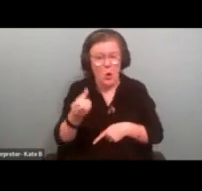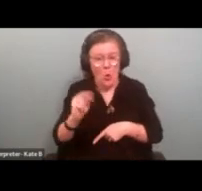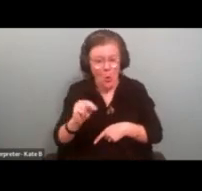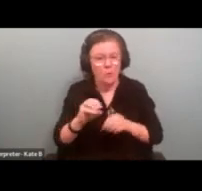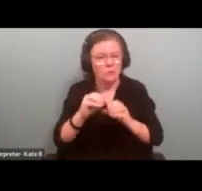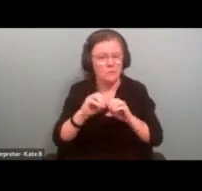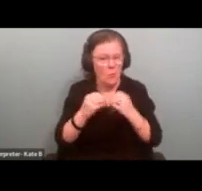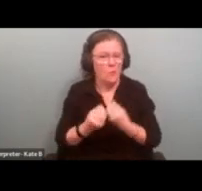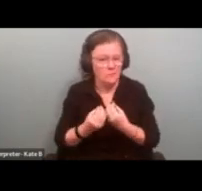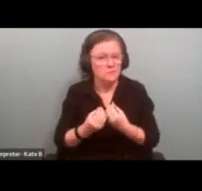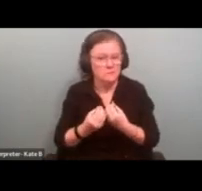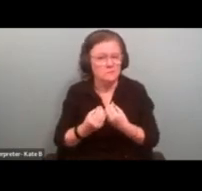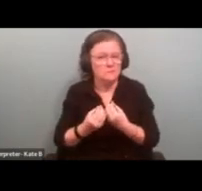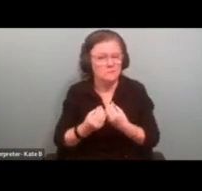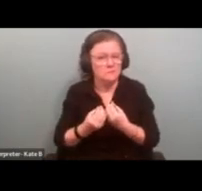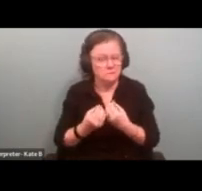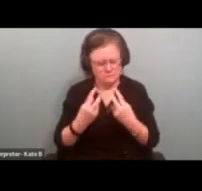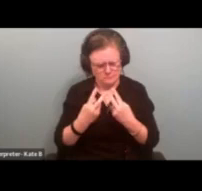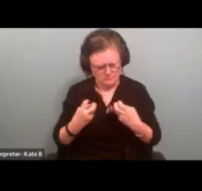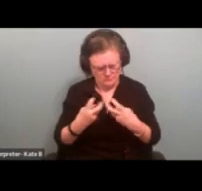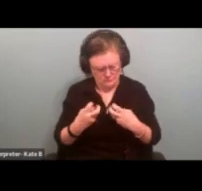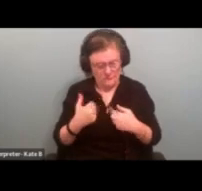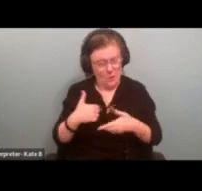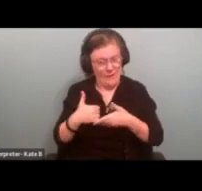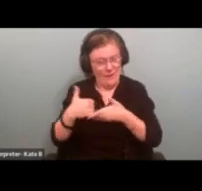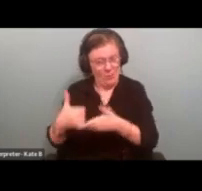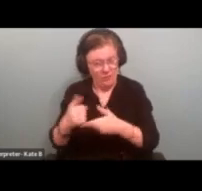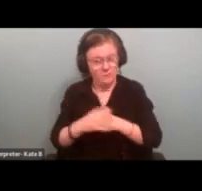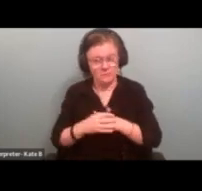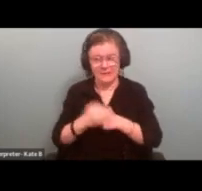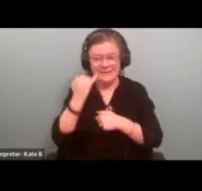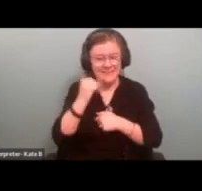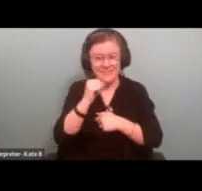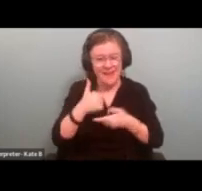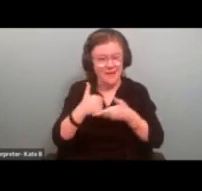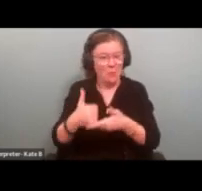we're continually asking ourselves, are we being helpful? And did things get better for